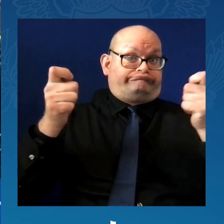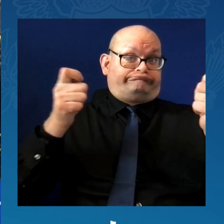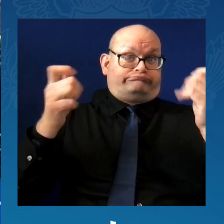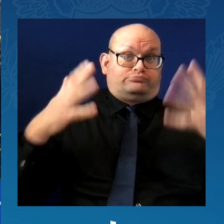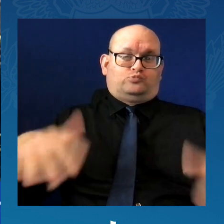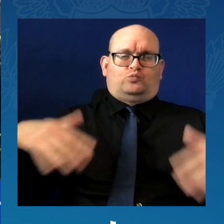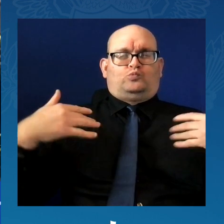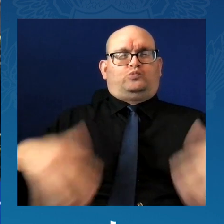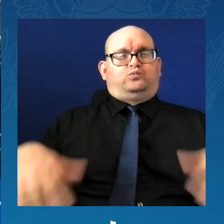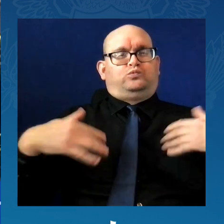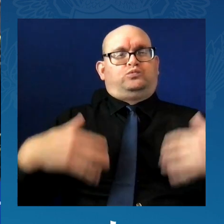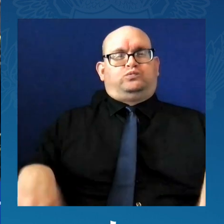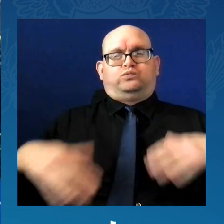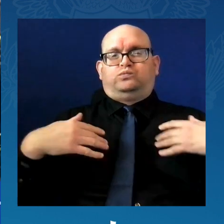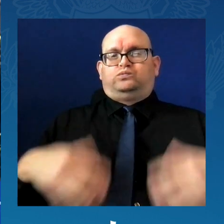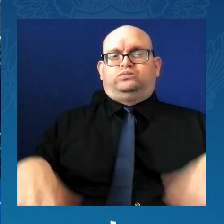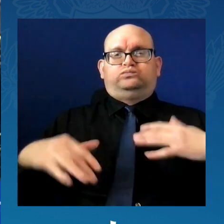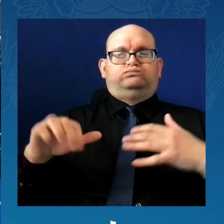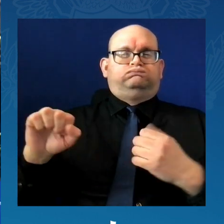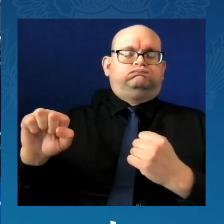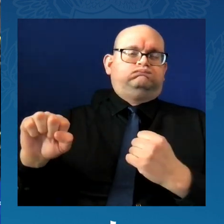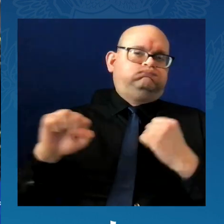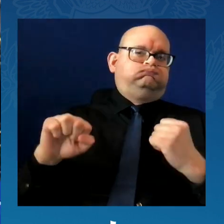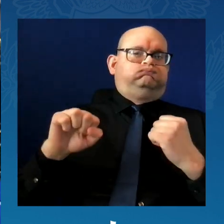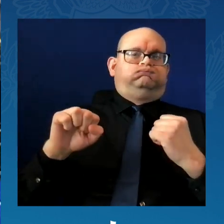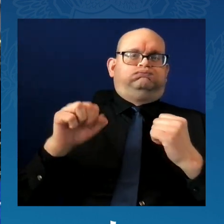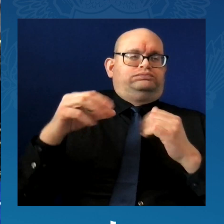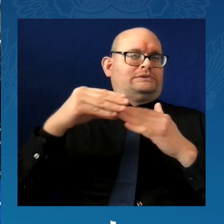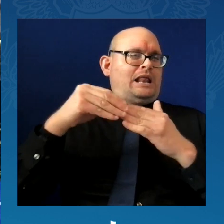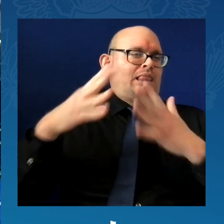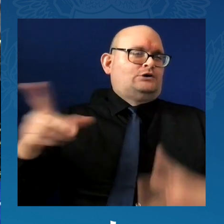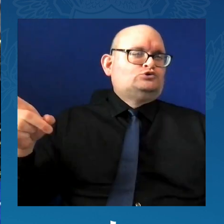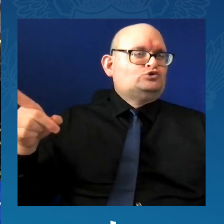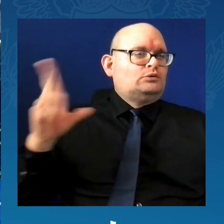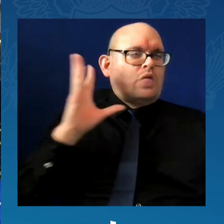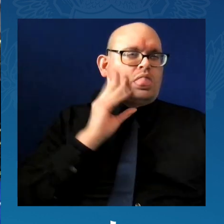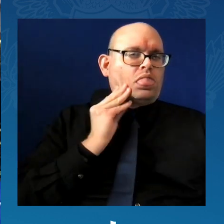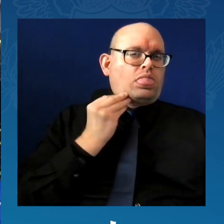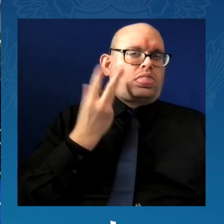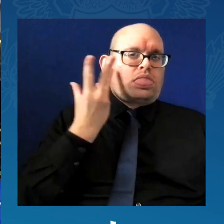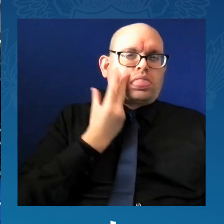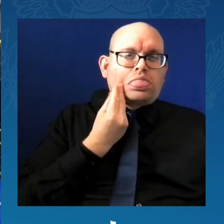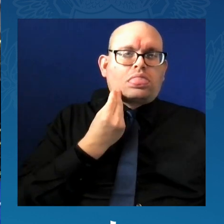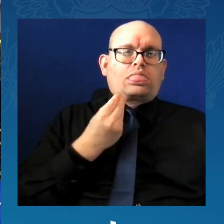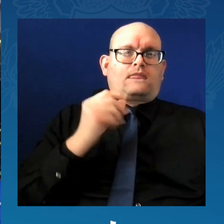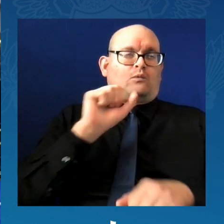in the way that he has led the work that that NASA's doing. So, Bill, I'm going to ask you,